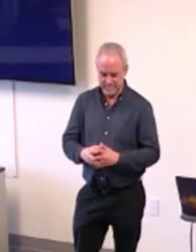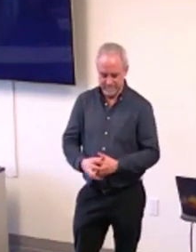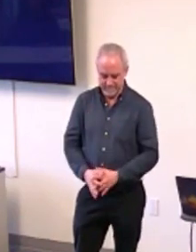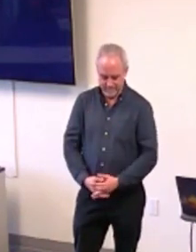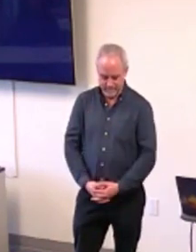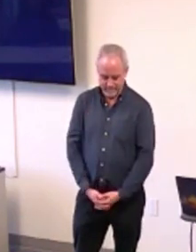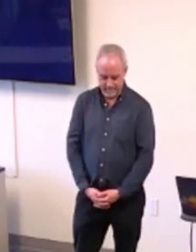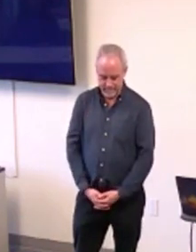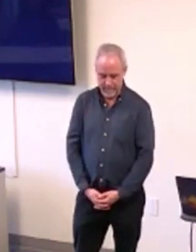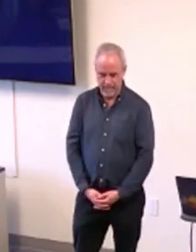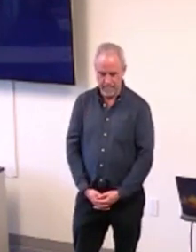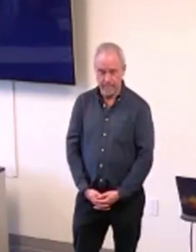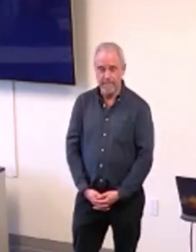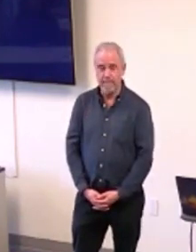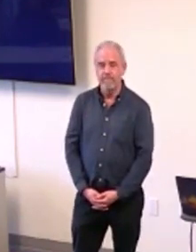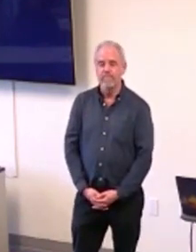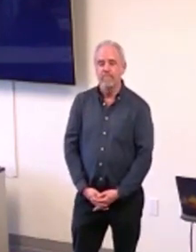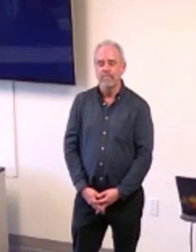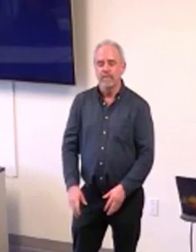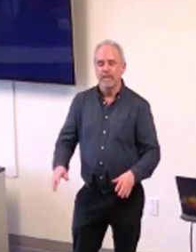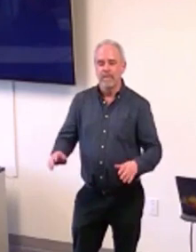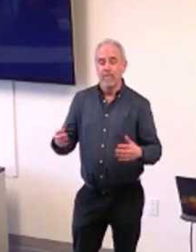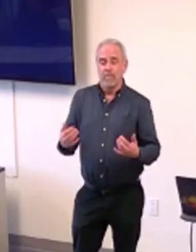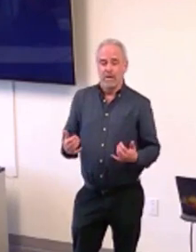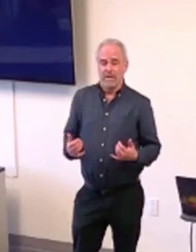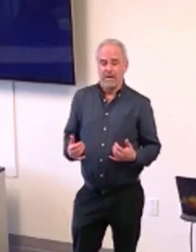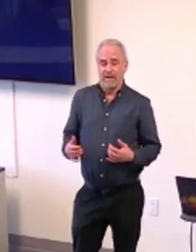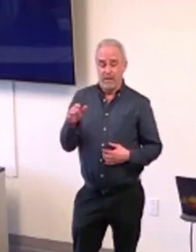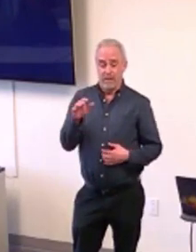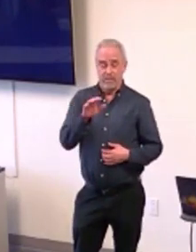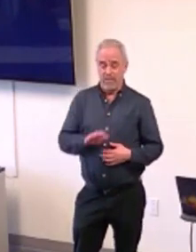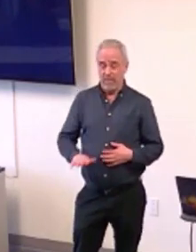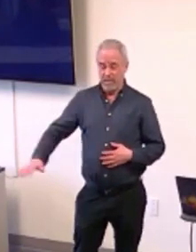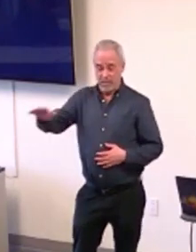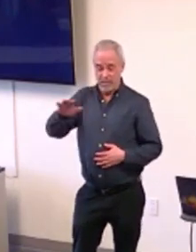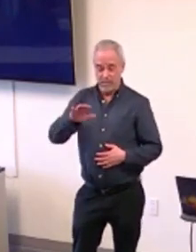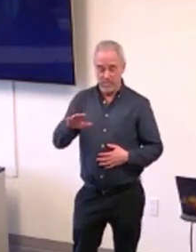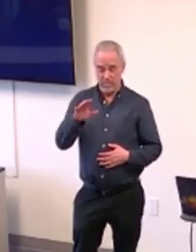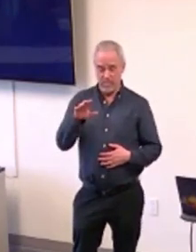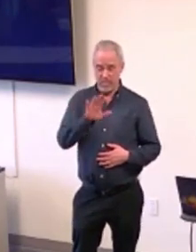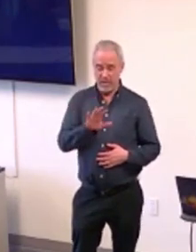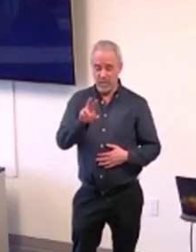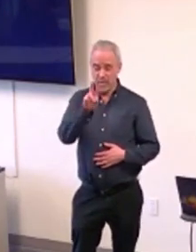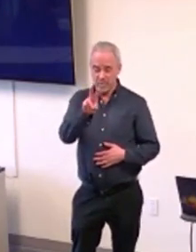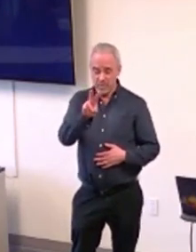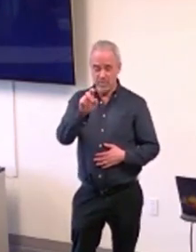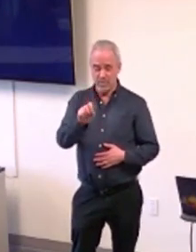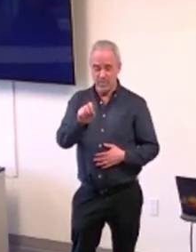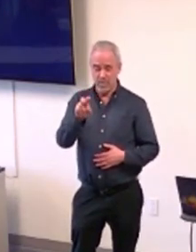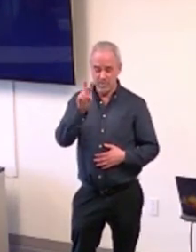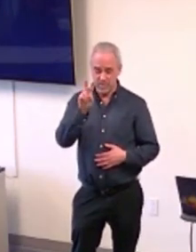Right now there are about 2.2 million people incarcerated in prisons and jails across the nation.